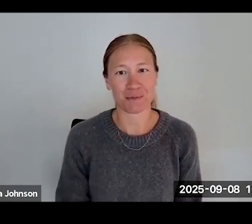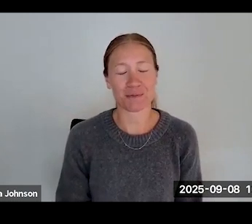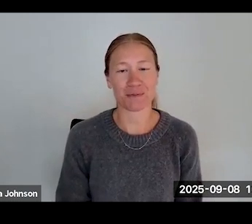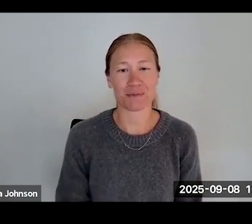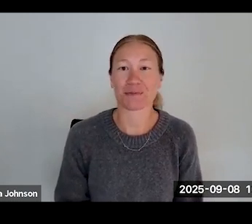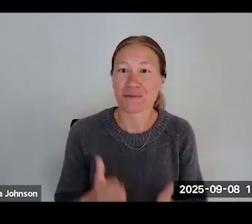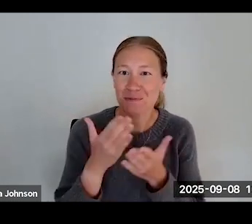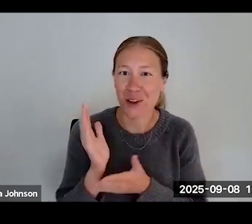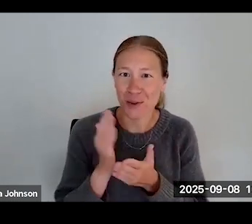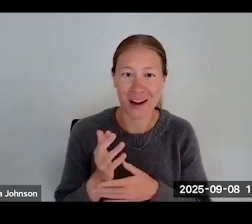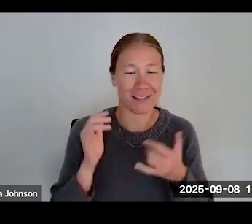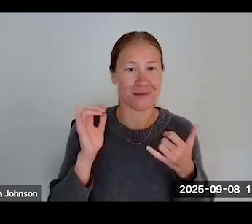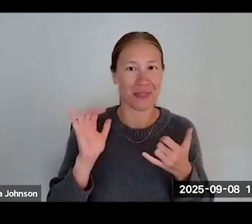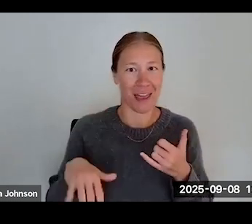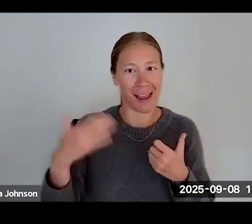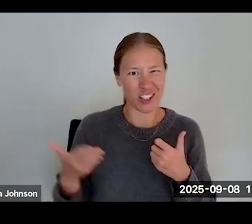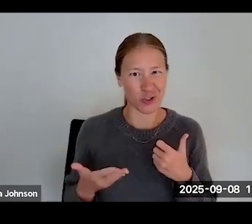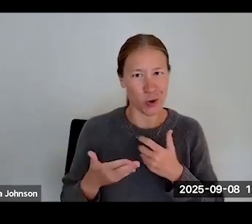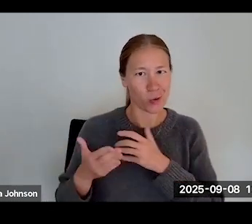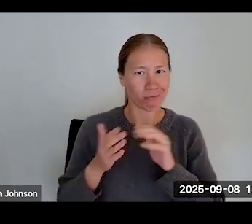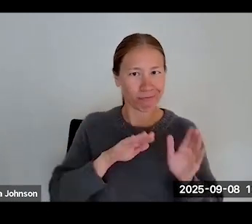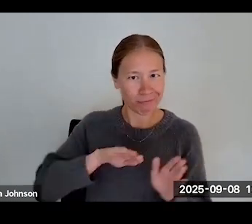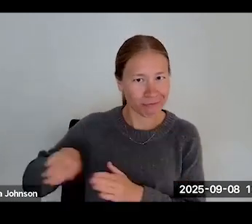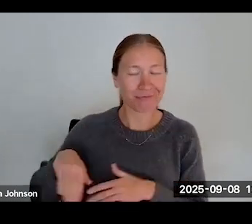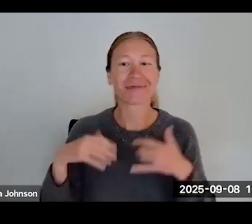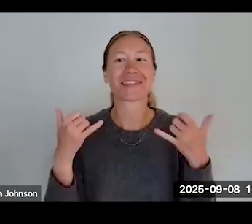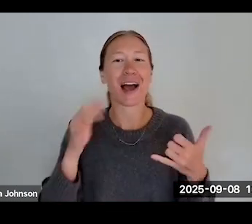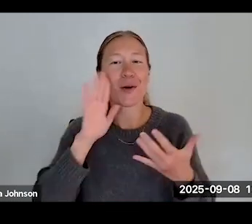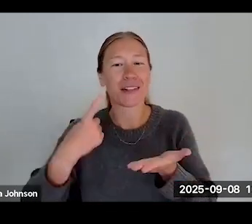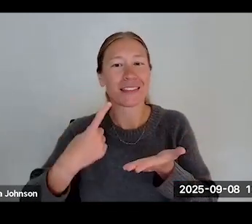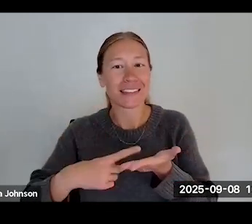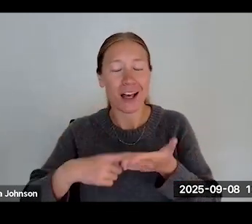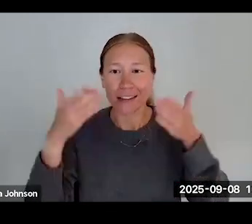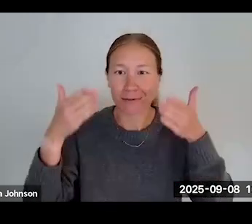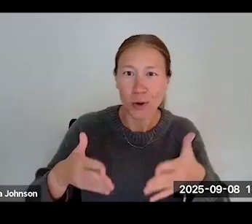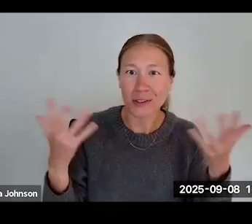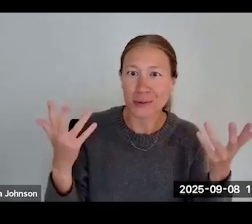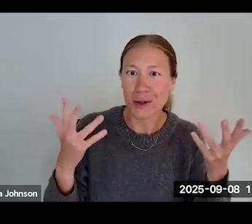All right, so that intro matter out of the way, let's talk a little bit more about our session for today.